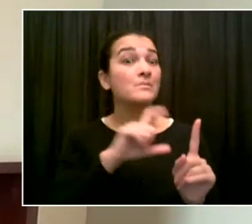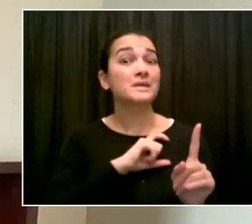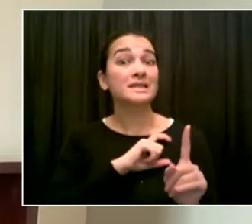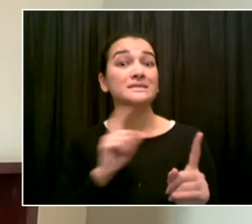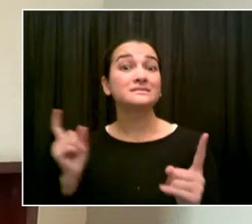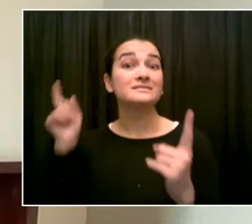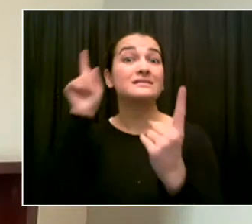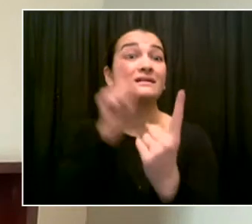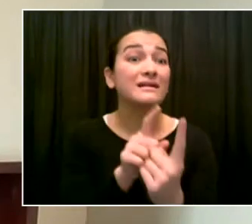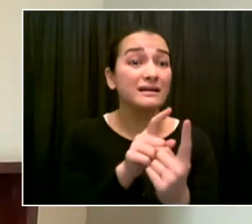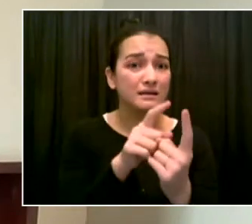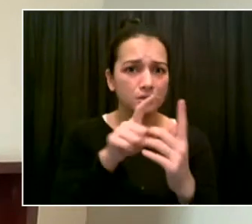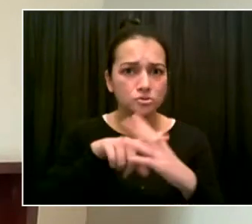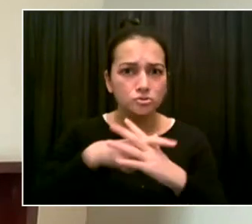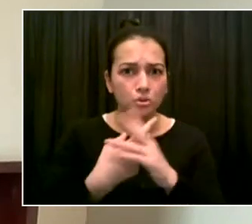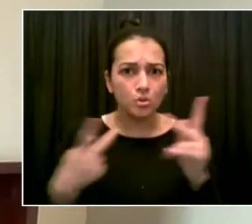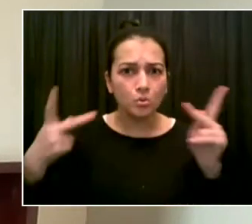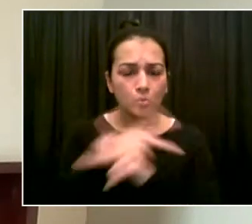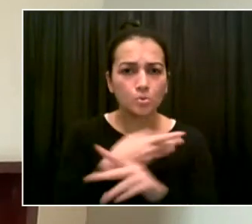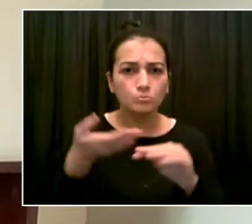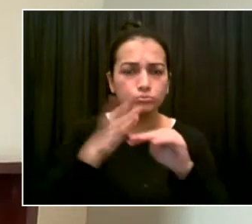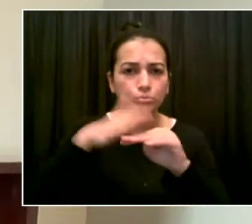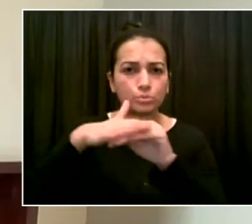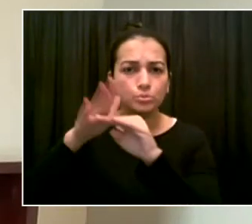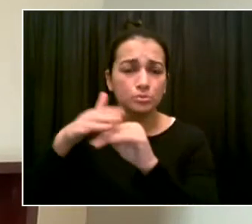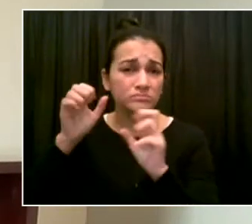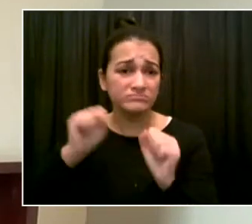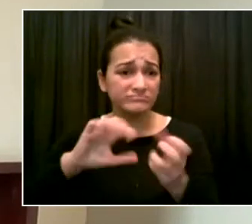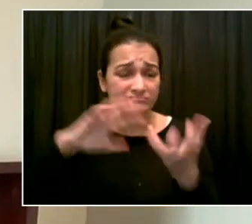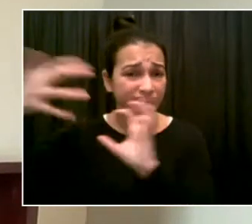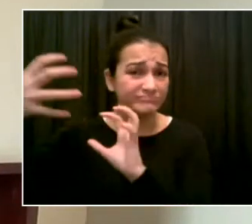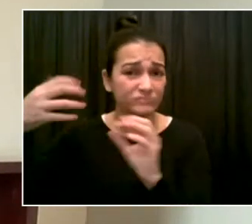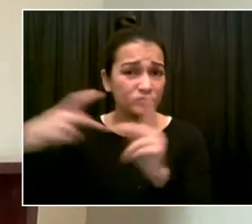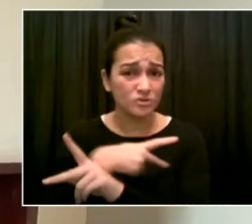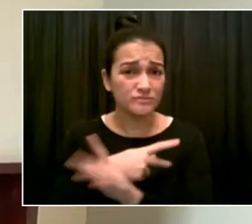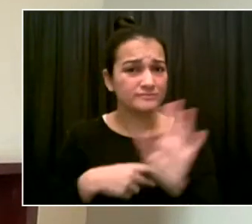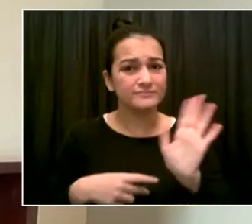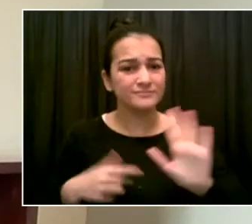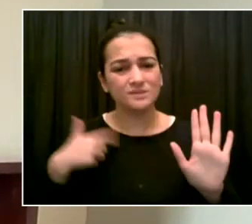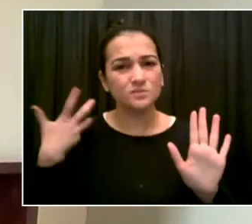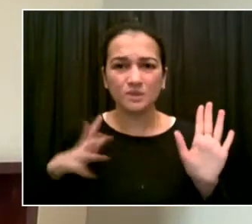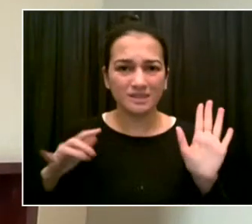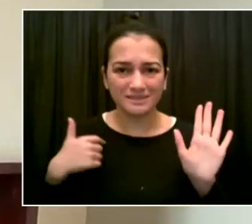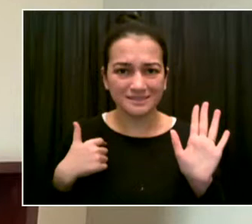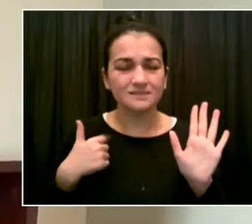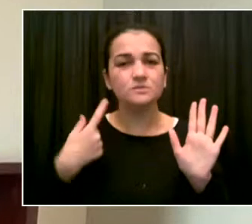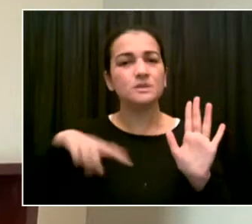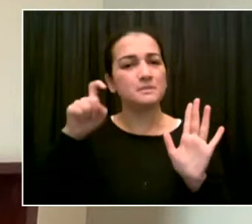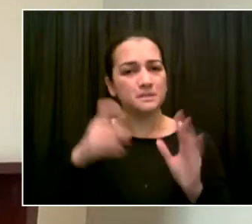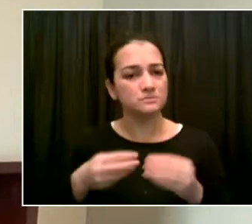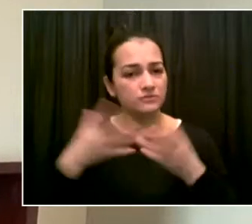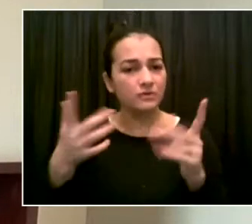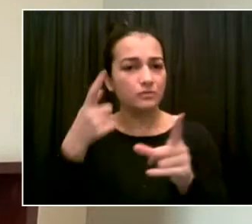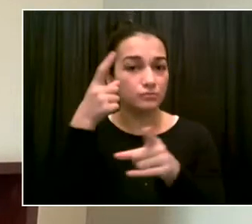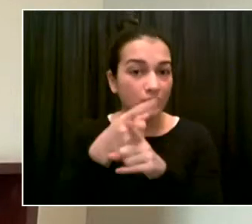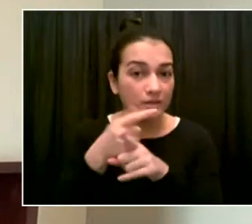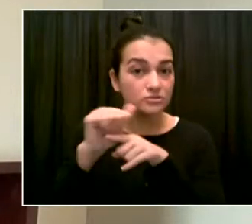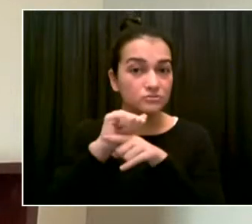POLICE RESPONSE AND SOME OF WHICH DID NOT AND I HAVE SEEN THE NEED FIRSTHAND FOR CHANGE IN HOW WE EQUIP COMMUNITIES AND